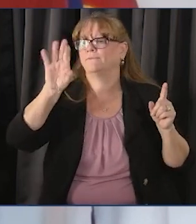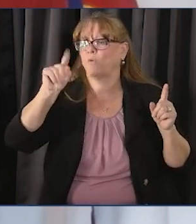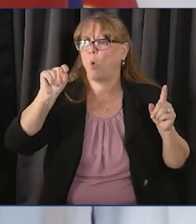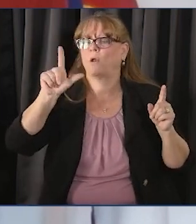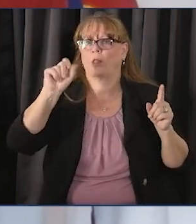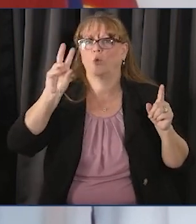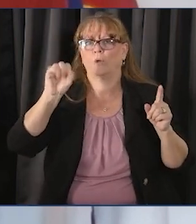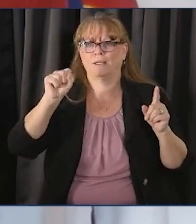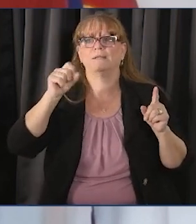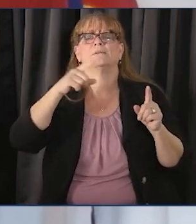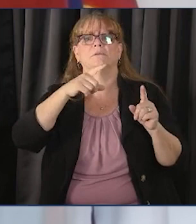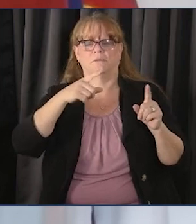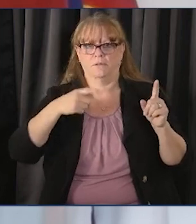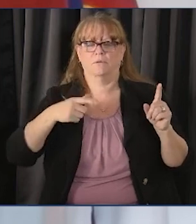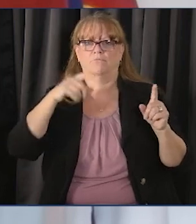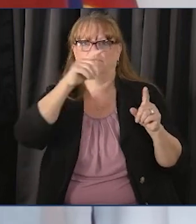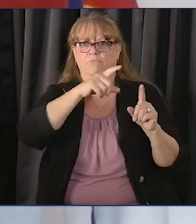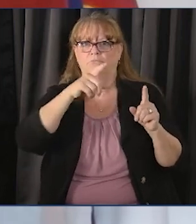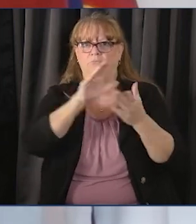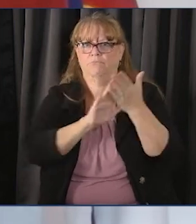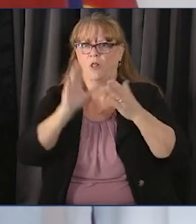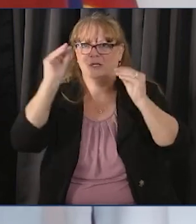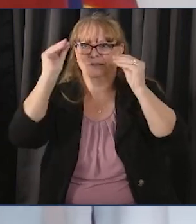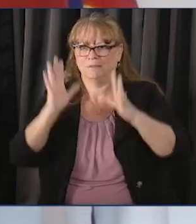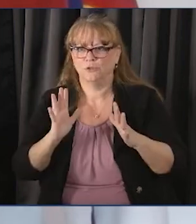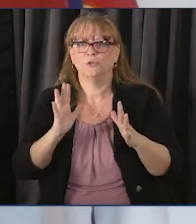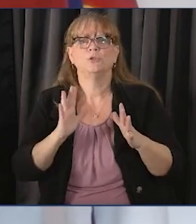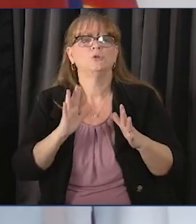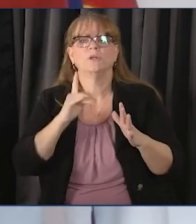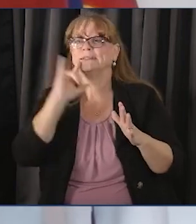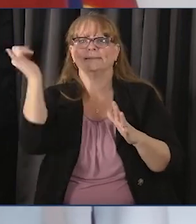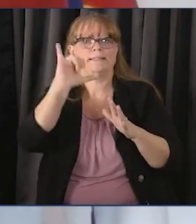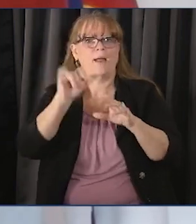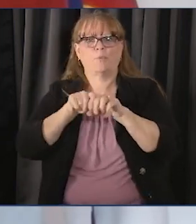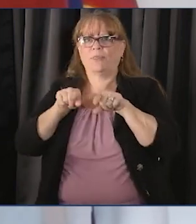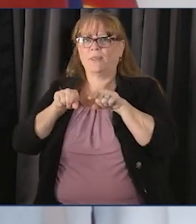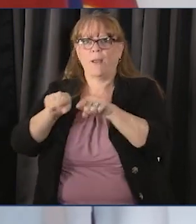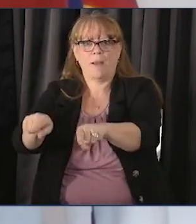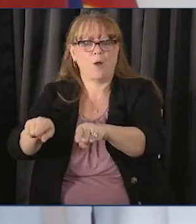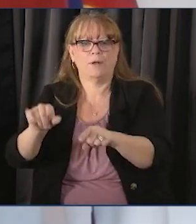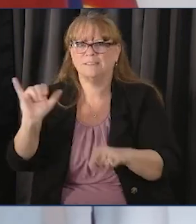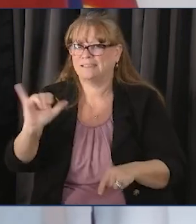But they may be able to, if their own tribe has an allocation, and prioritizes in a way